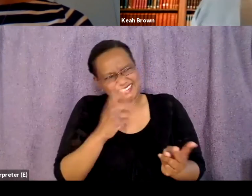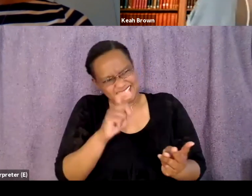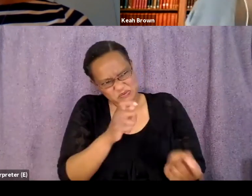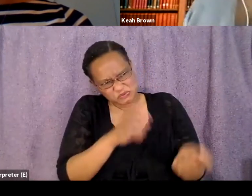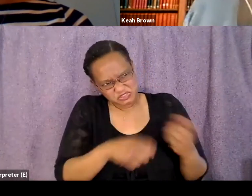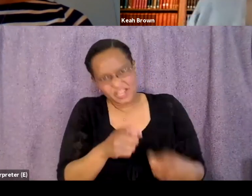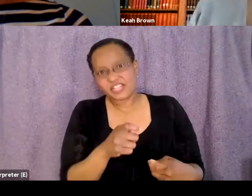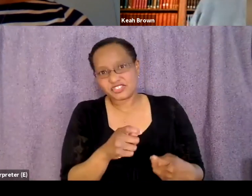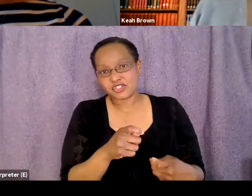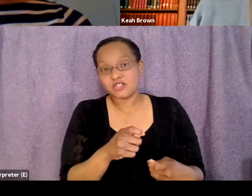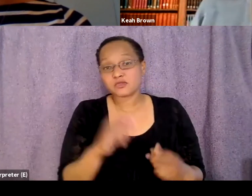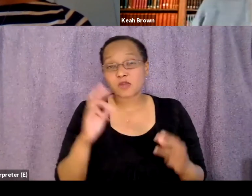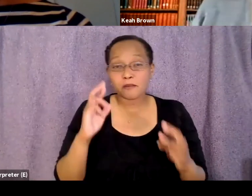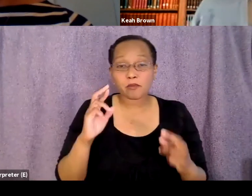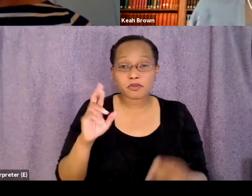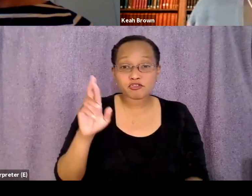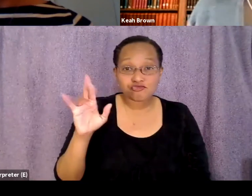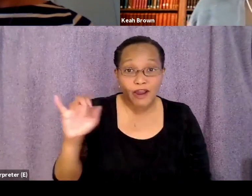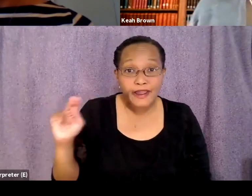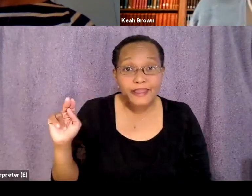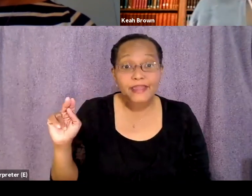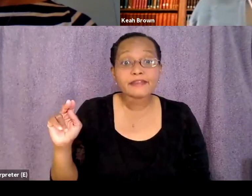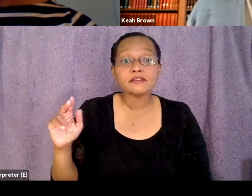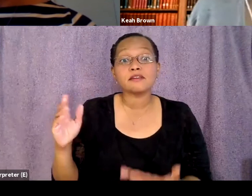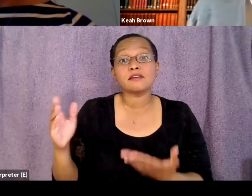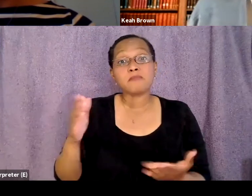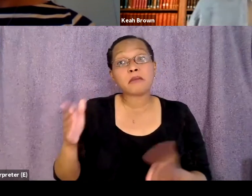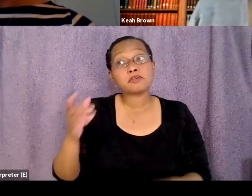Keah Brown: And team, maybe understood that criticism kind of knew what was happening